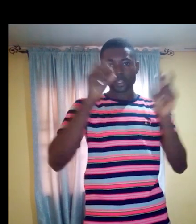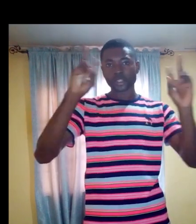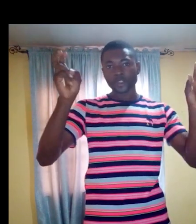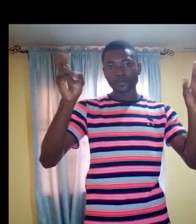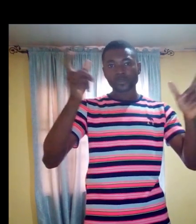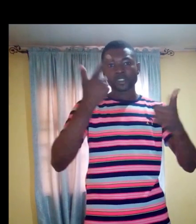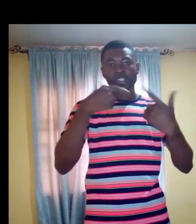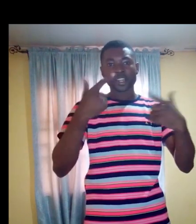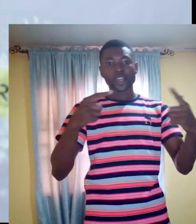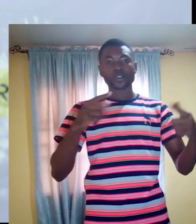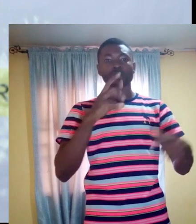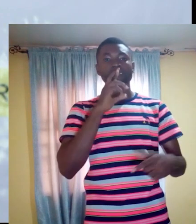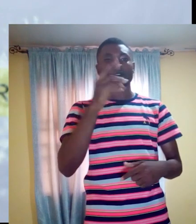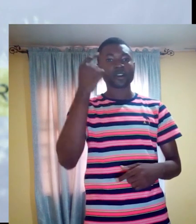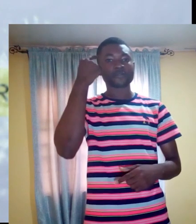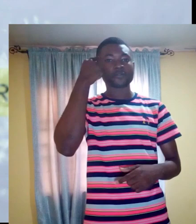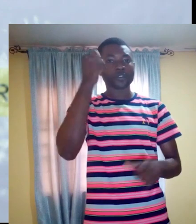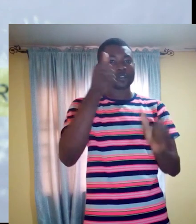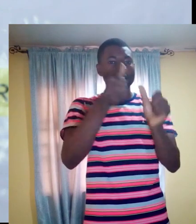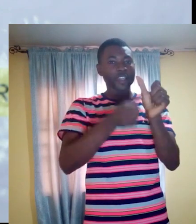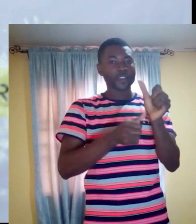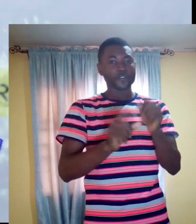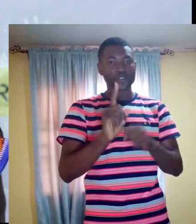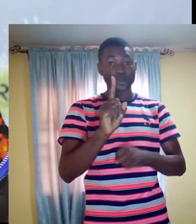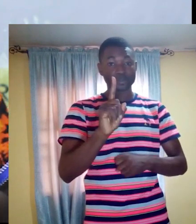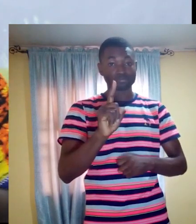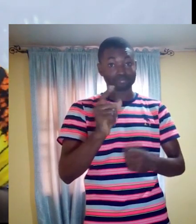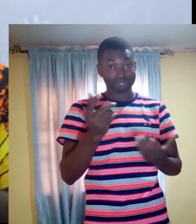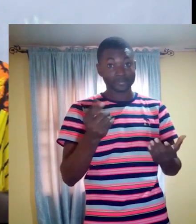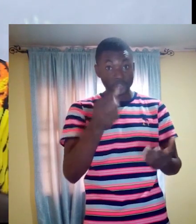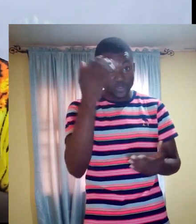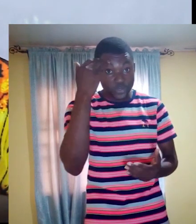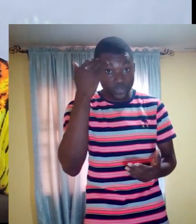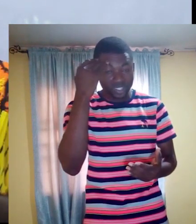The International Day of Sign Languages happens every 23rd of September since its inception